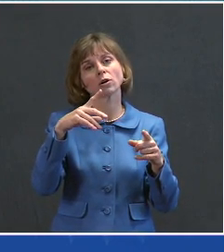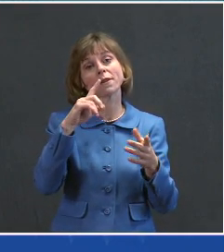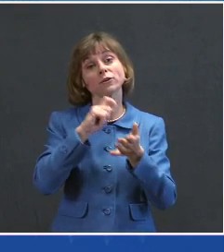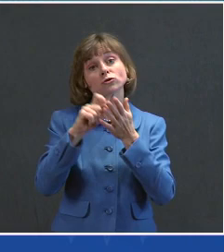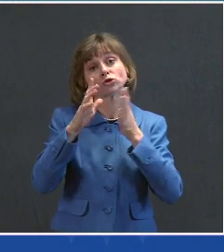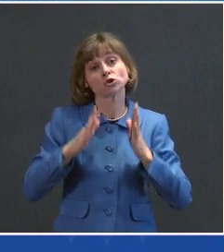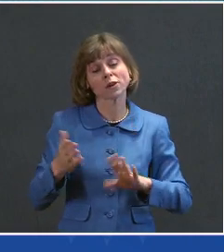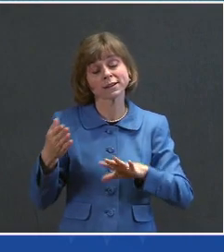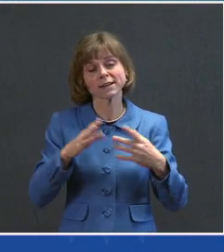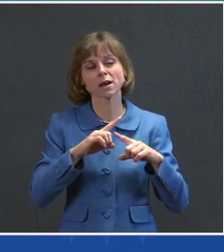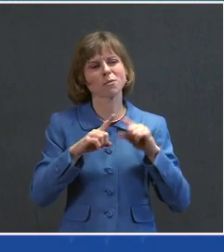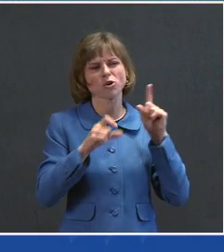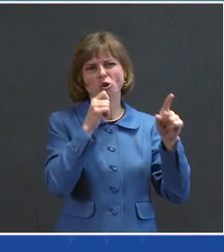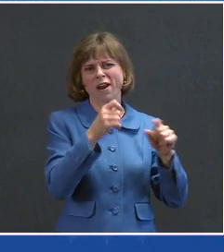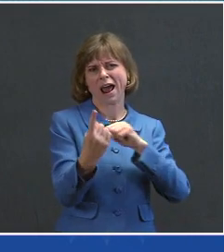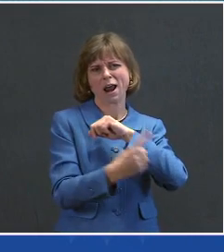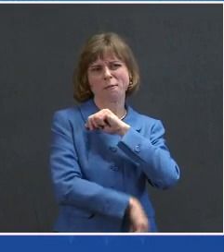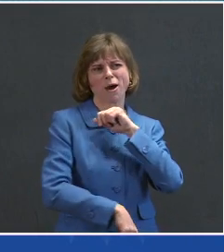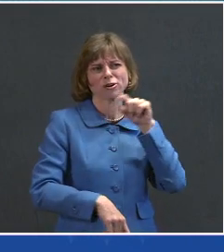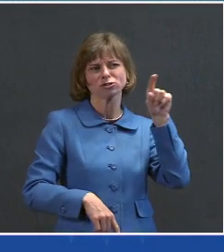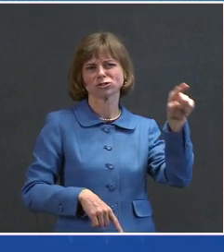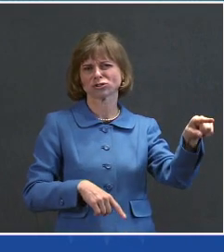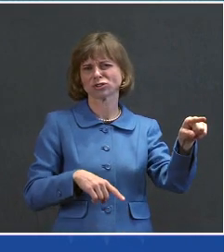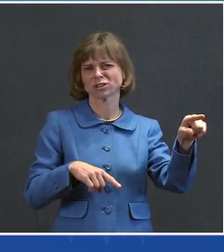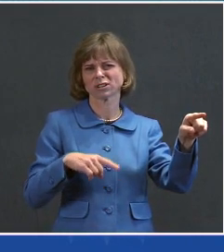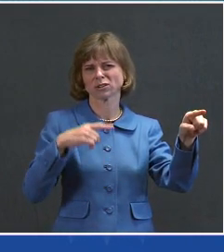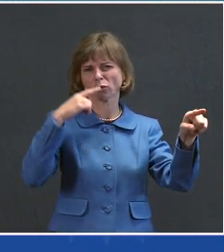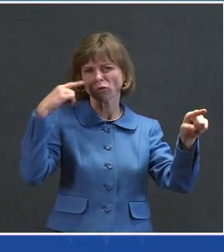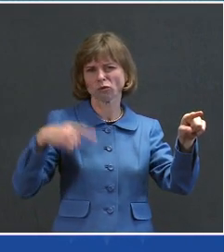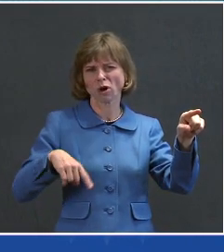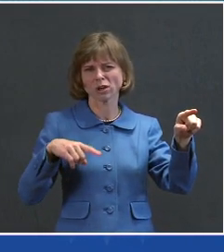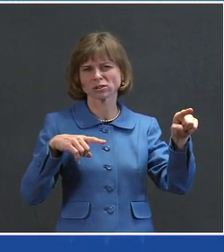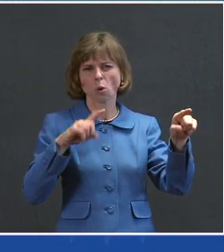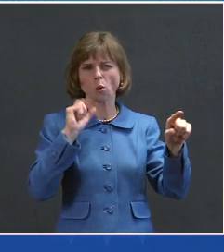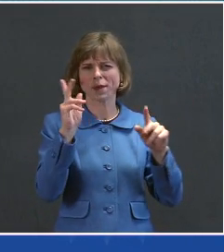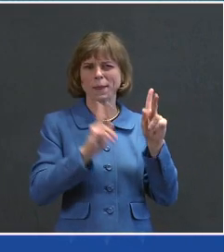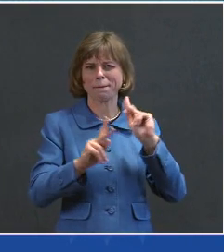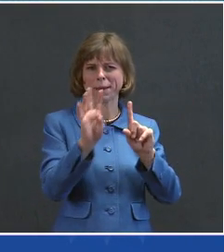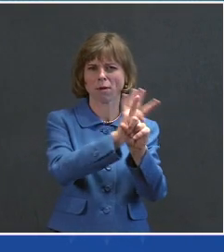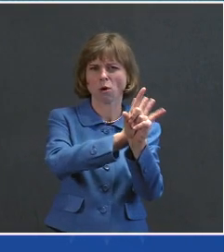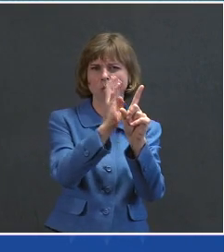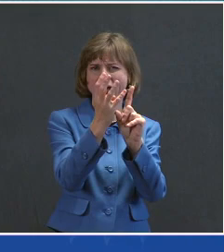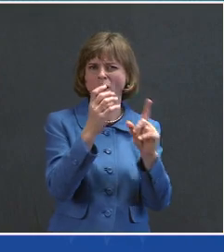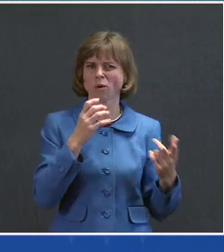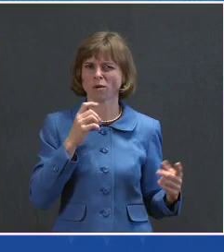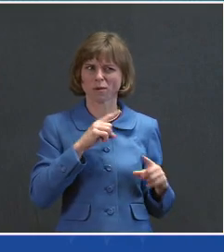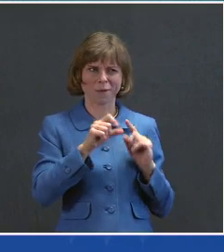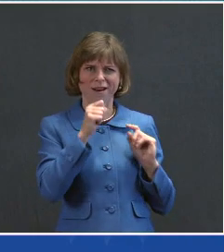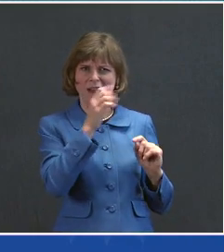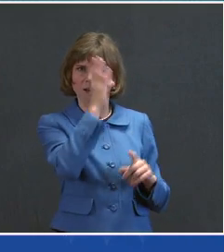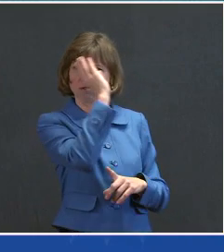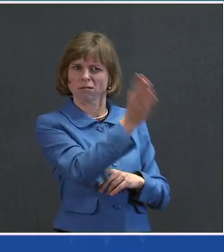only those around them. So how is that going to deter these leaders from this behavior in the future?